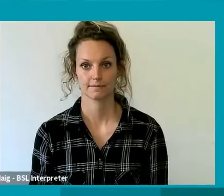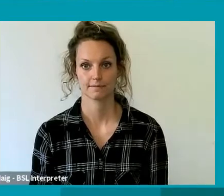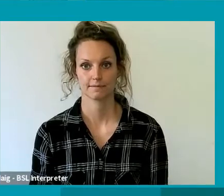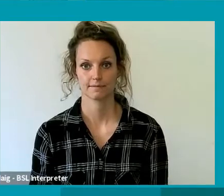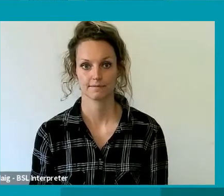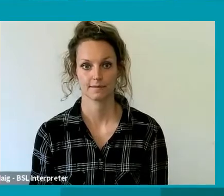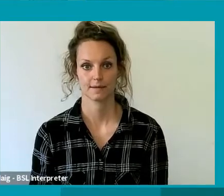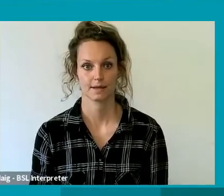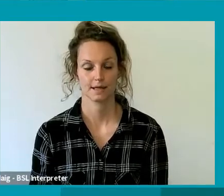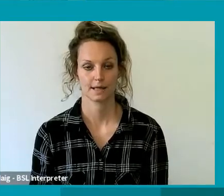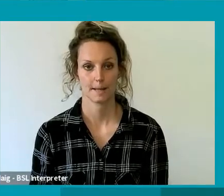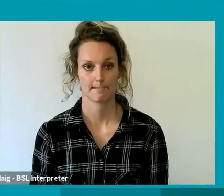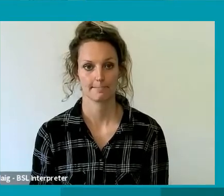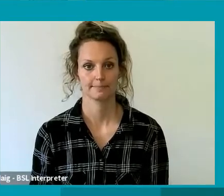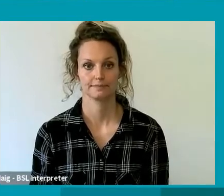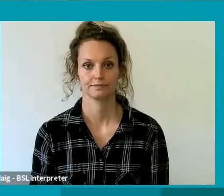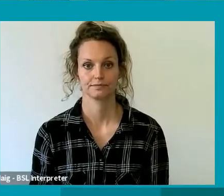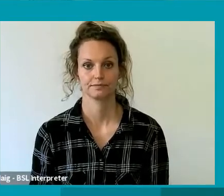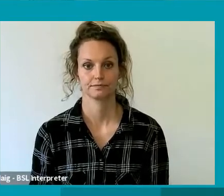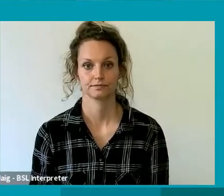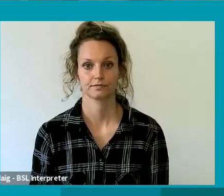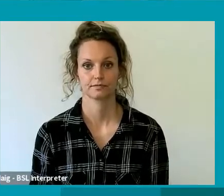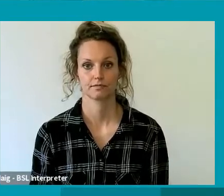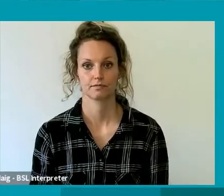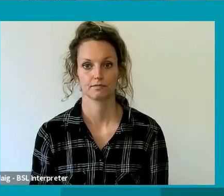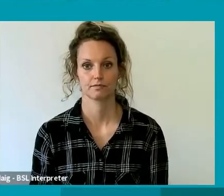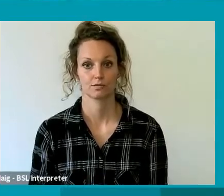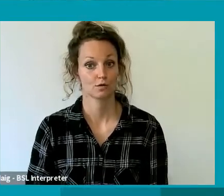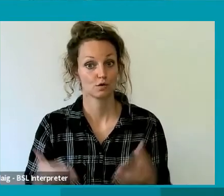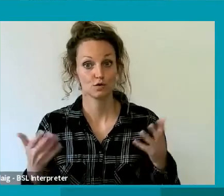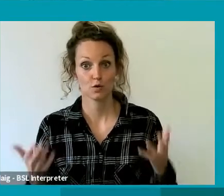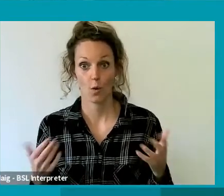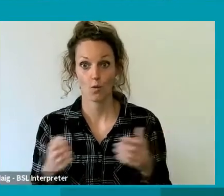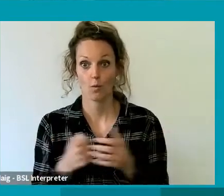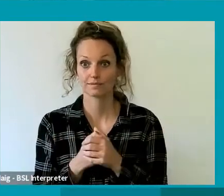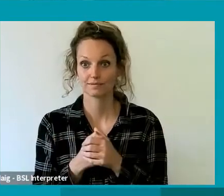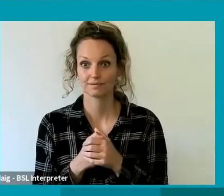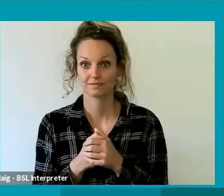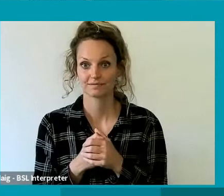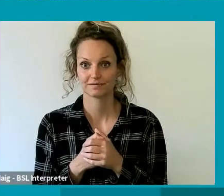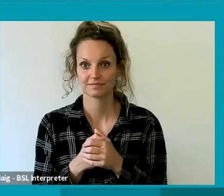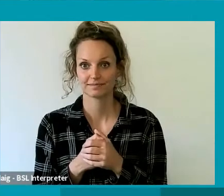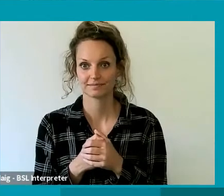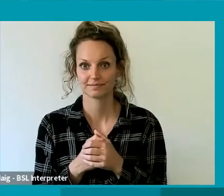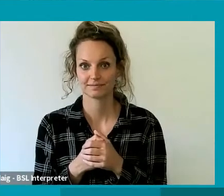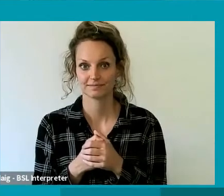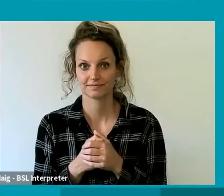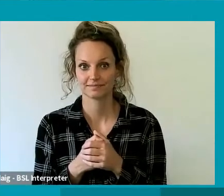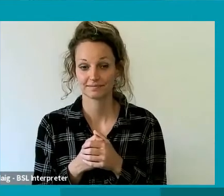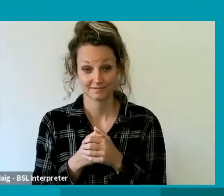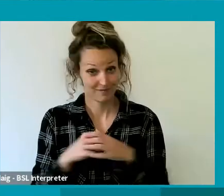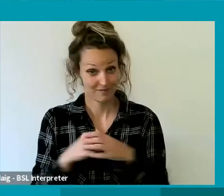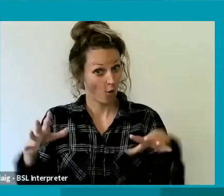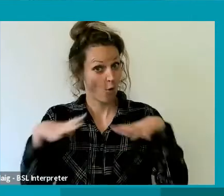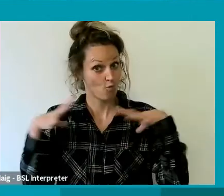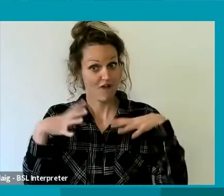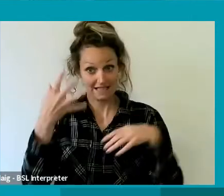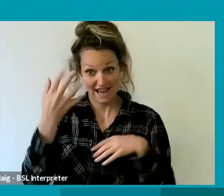OK, so guess what folks? Yep, you already have a personal brand.